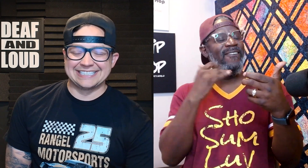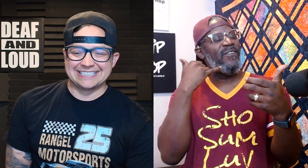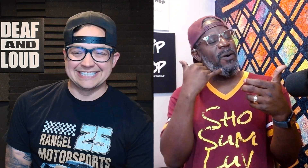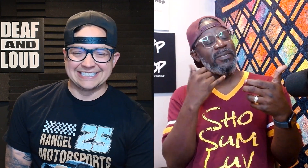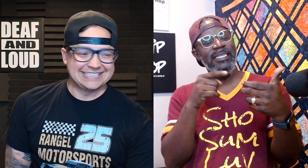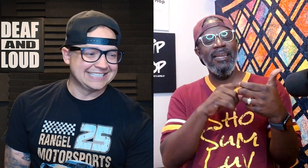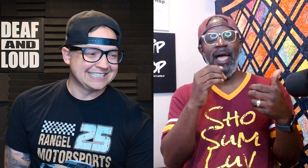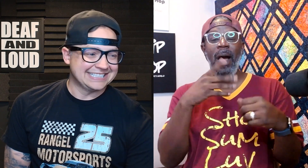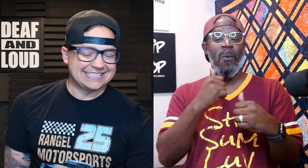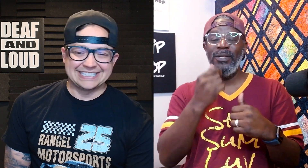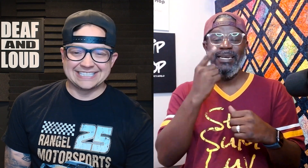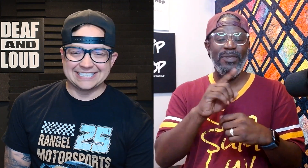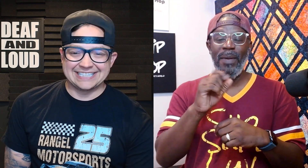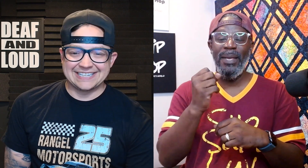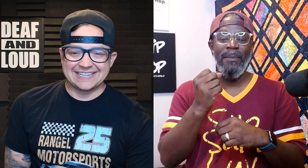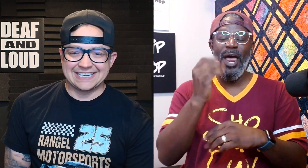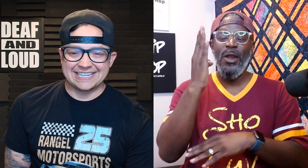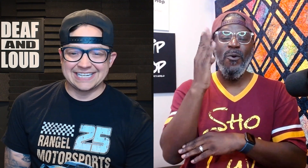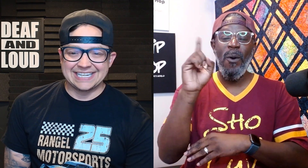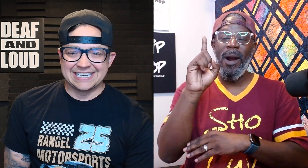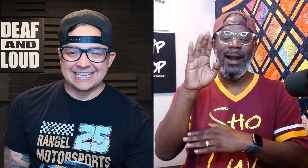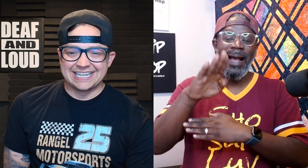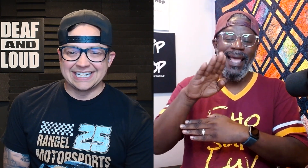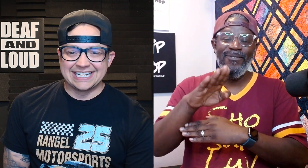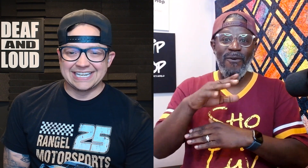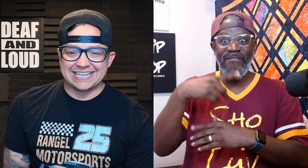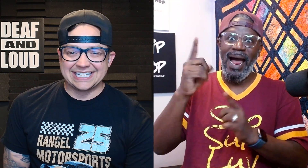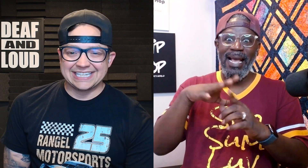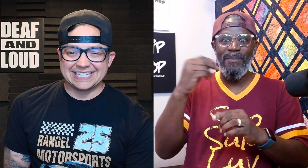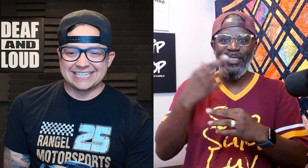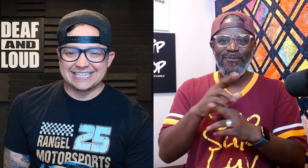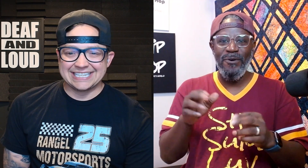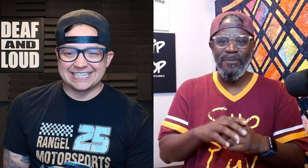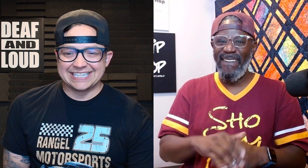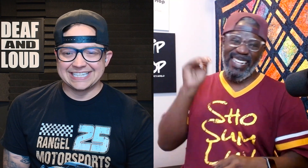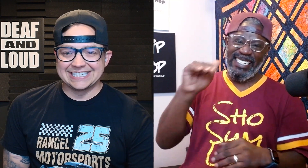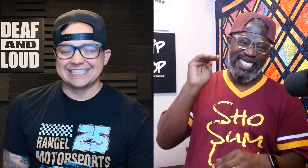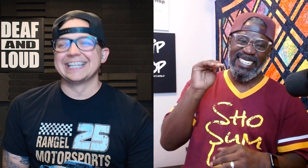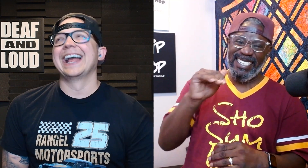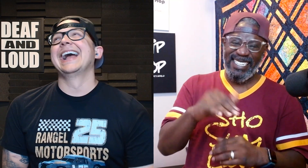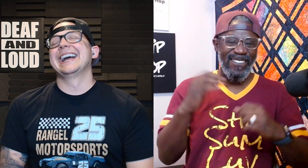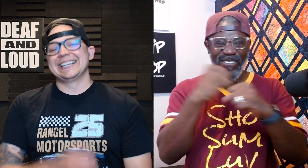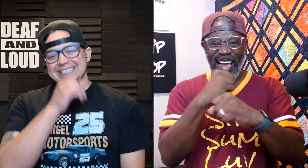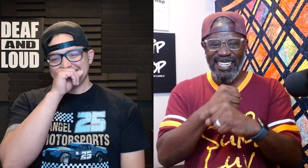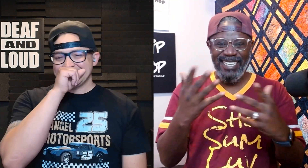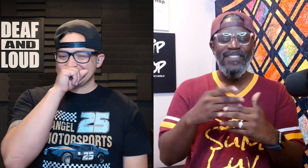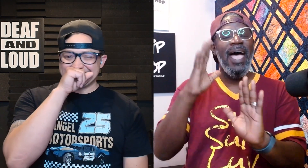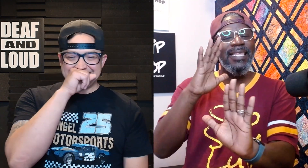their phones until, like, I won't see them until maybe noon or 1:00 in the afternoon. Finally they come out their room and we have the pestering and fighting and stuff.